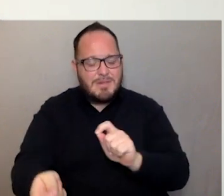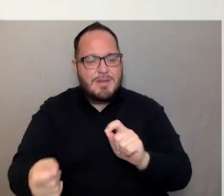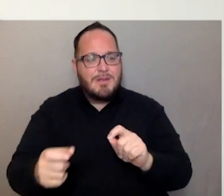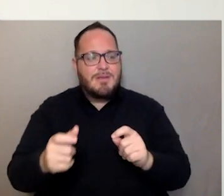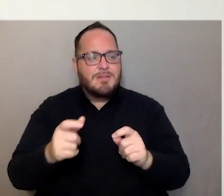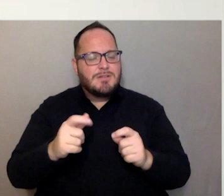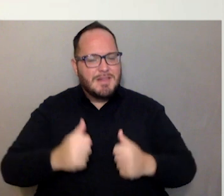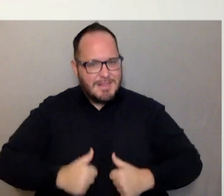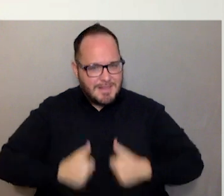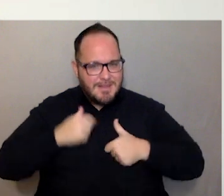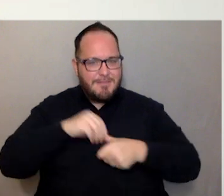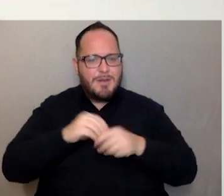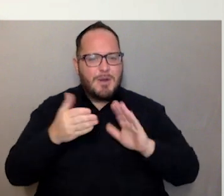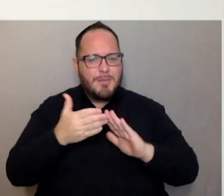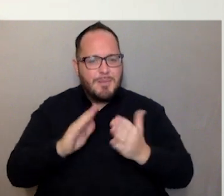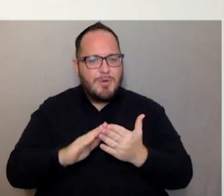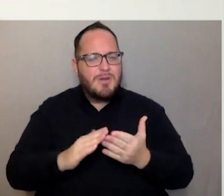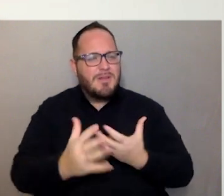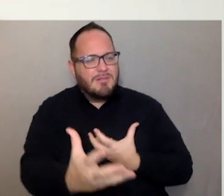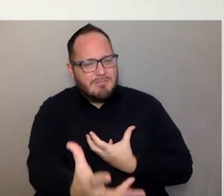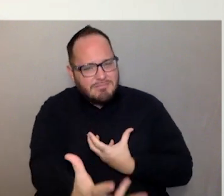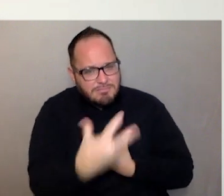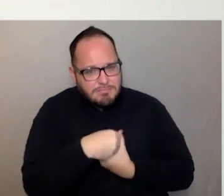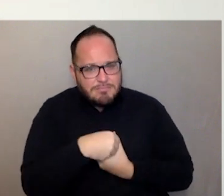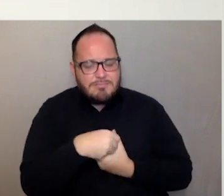INCLUSIVE AND DOESN'T MARGINALIZE ANY OF OUR COMMUNITY MEMBERS. BASED ON THEIR ETHNICITY, COLOR,